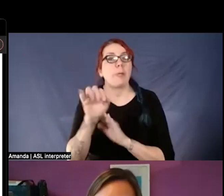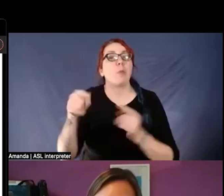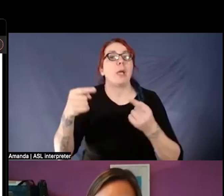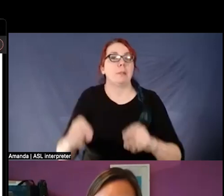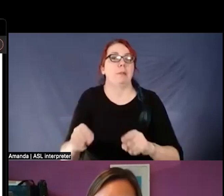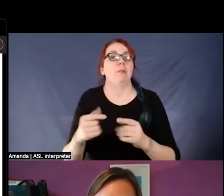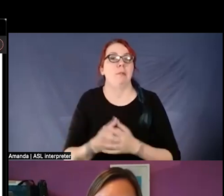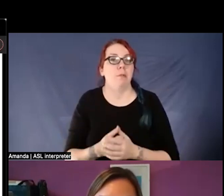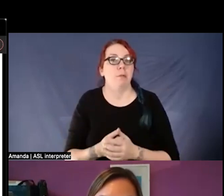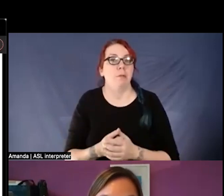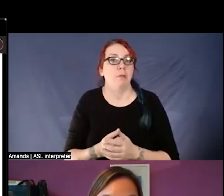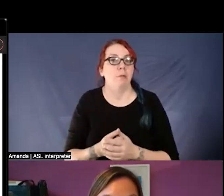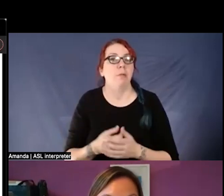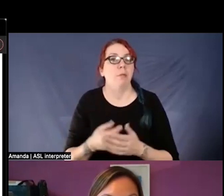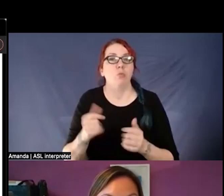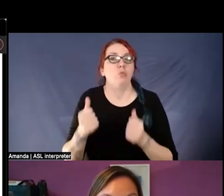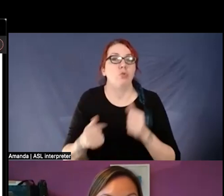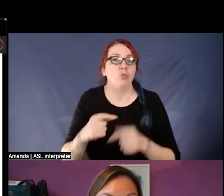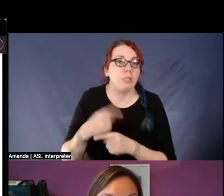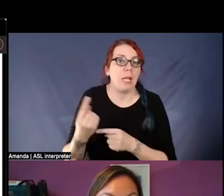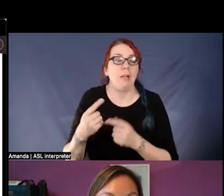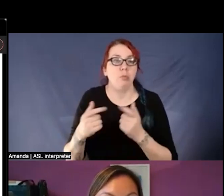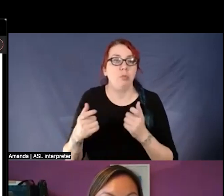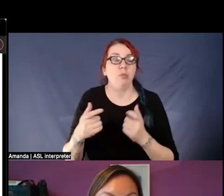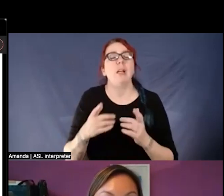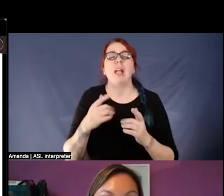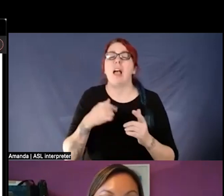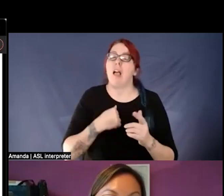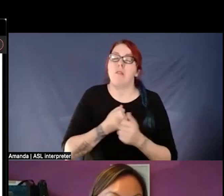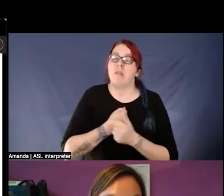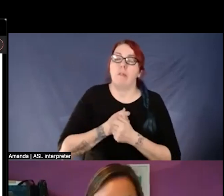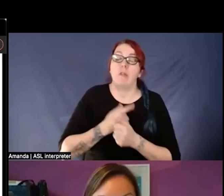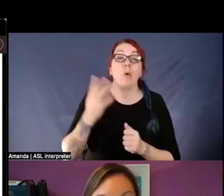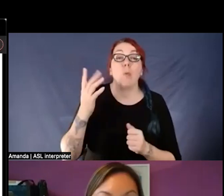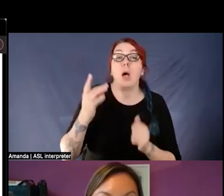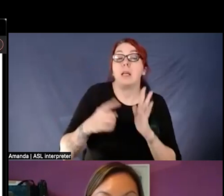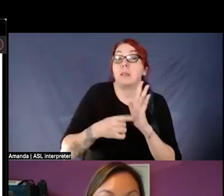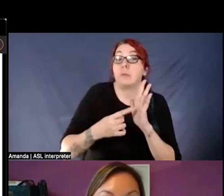for me because I have things to send out that are time-sensitive, as I'm sure everybody does.